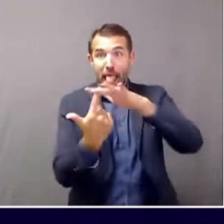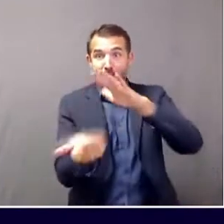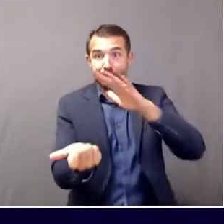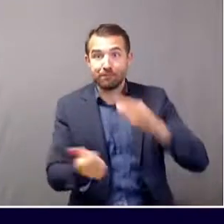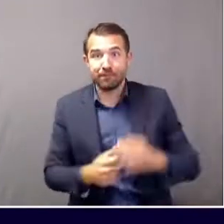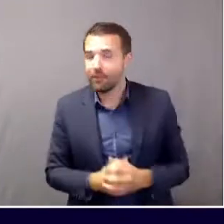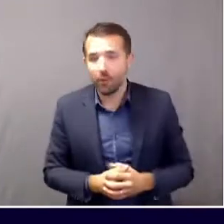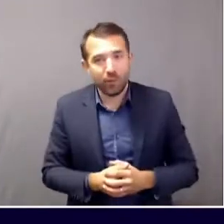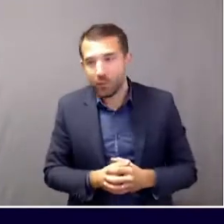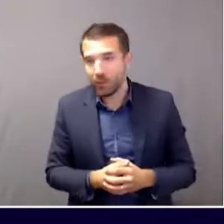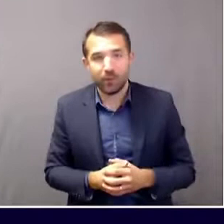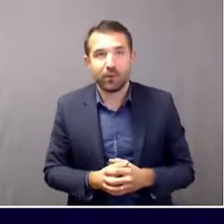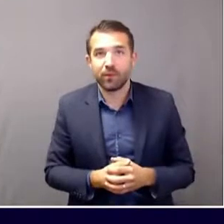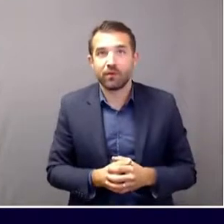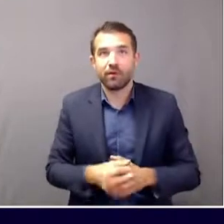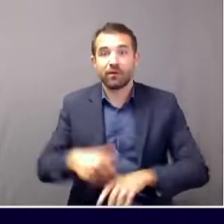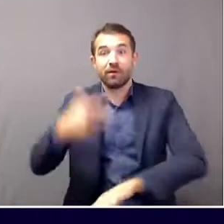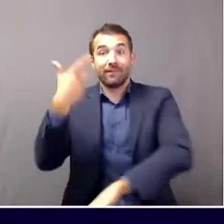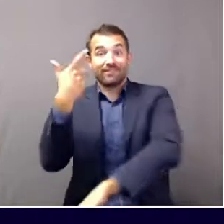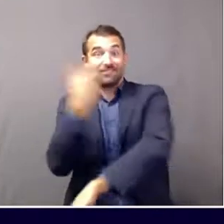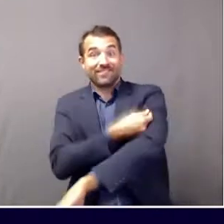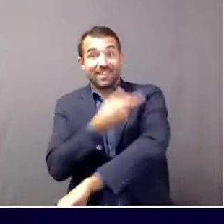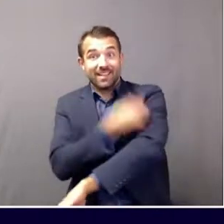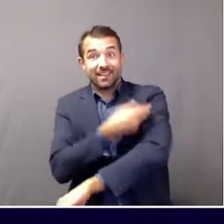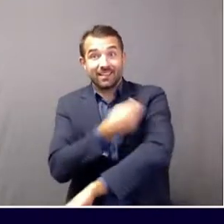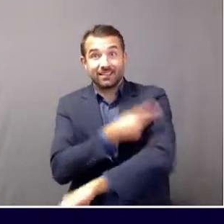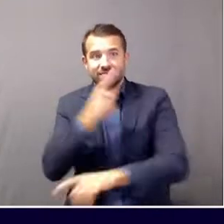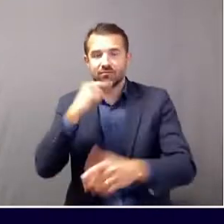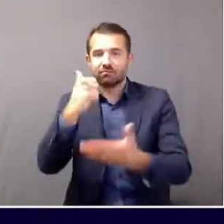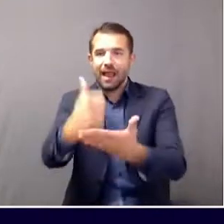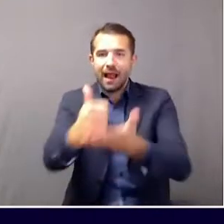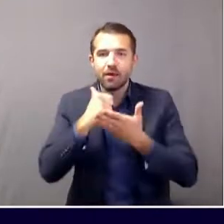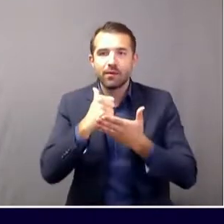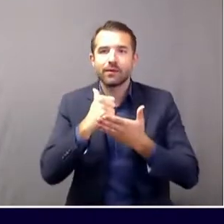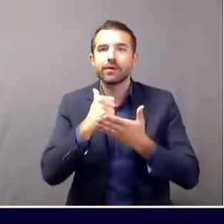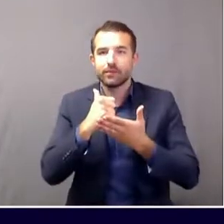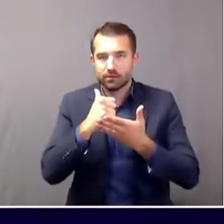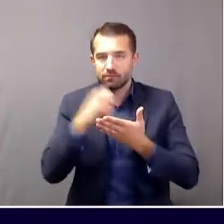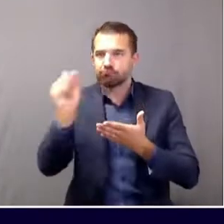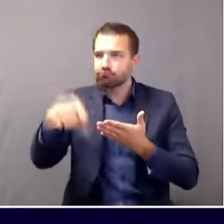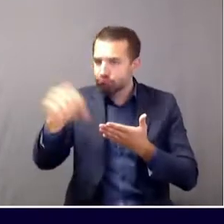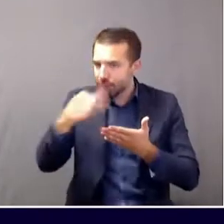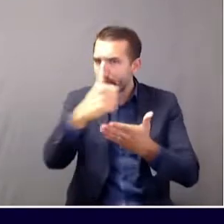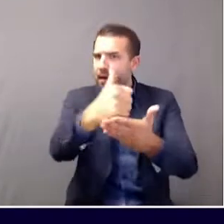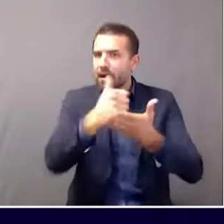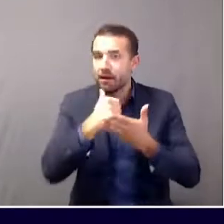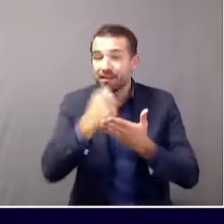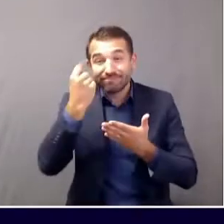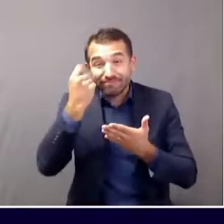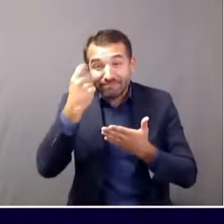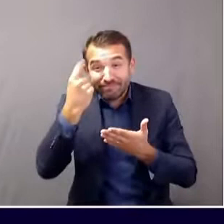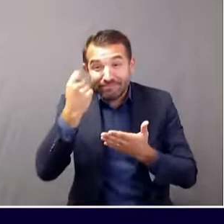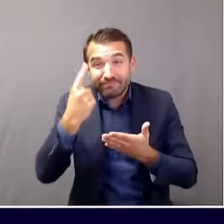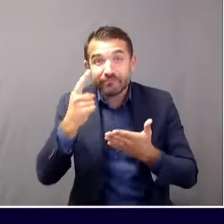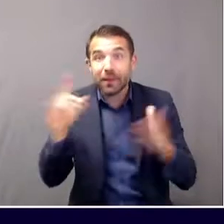will be helpful